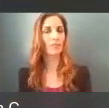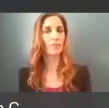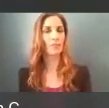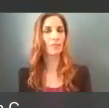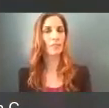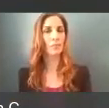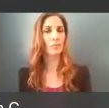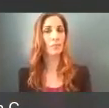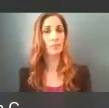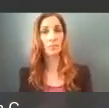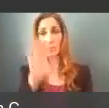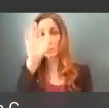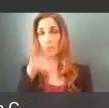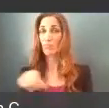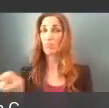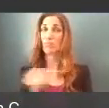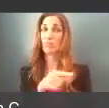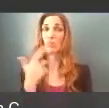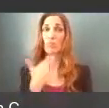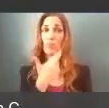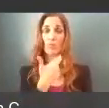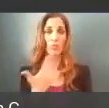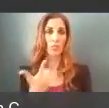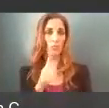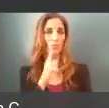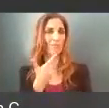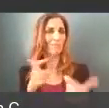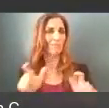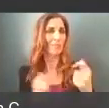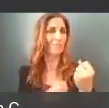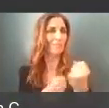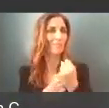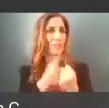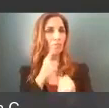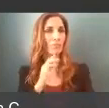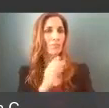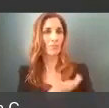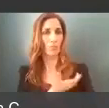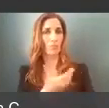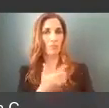industry is a cornerstone of our economic and workforce development, as well as central to the